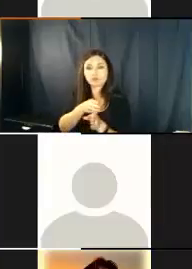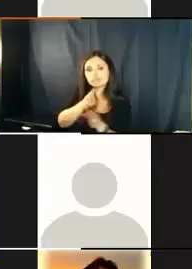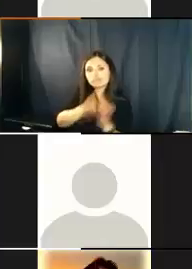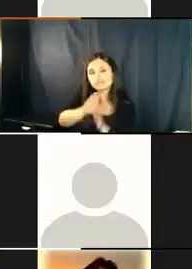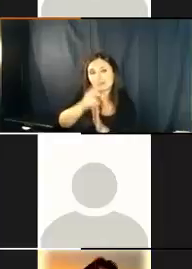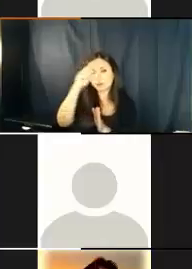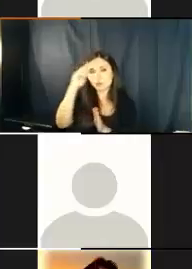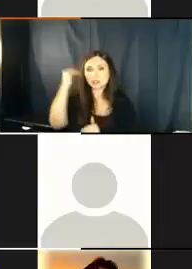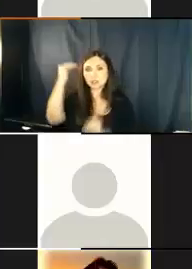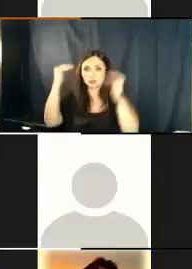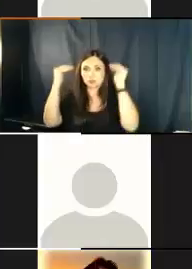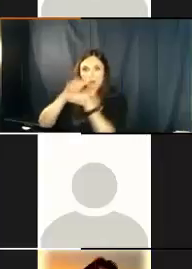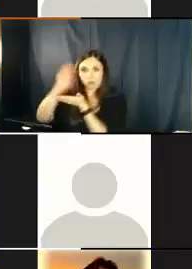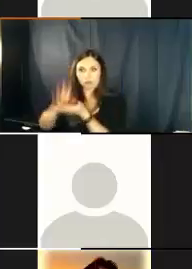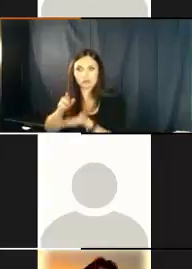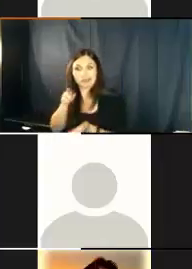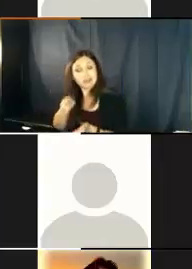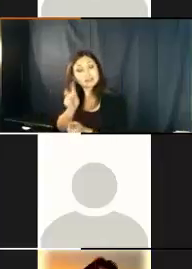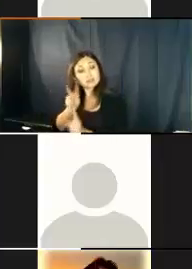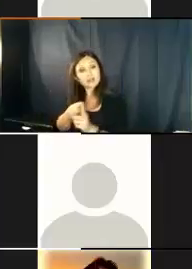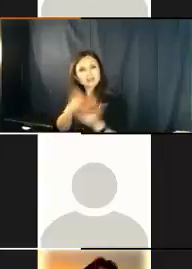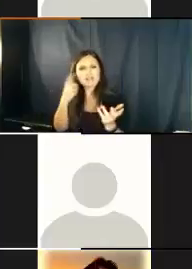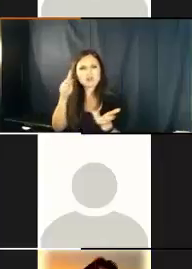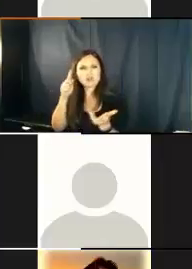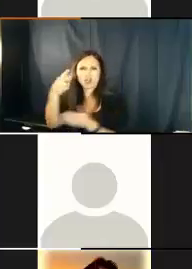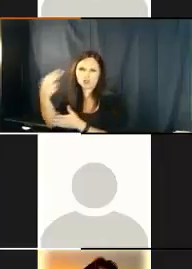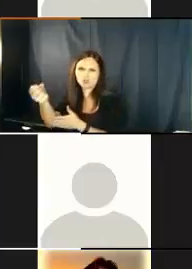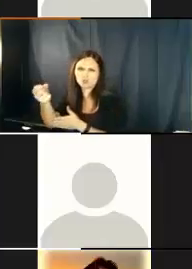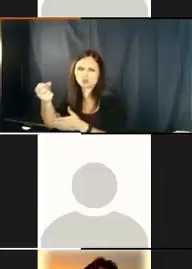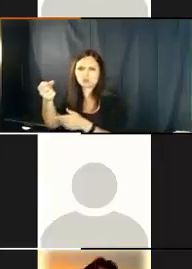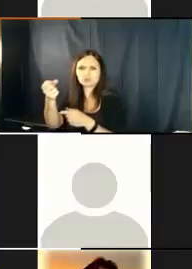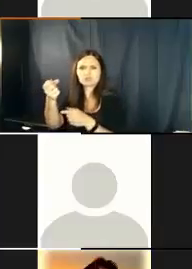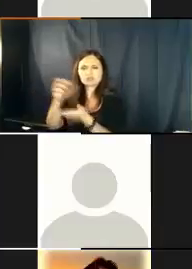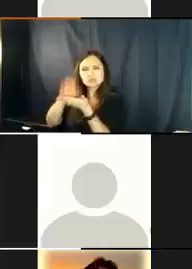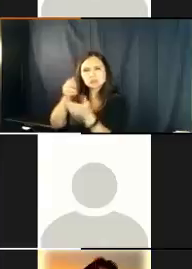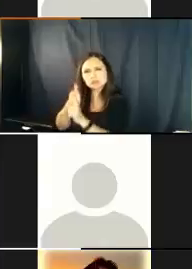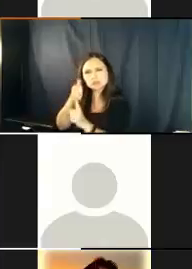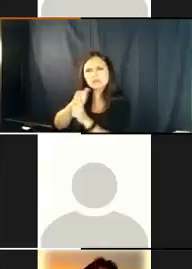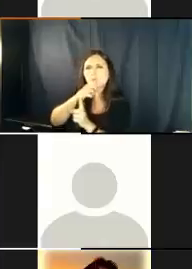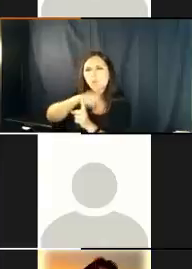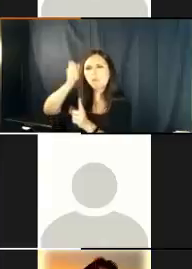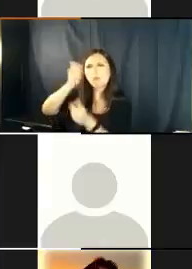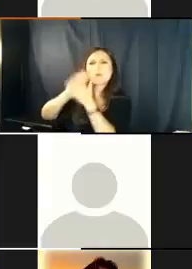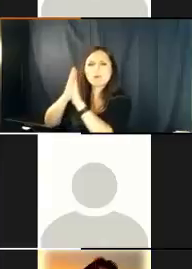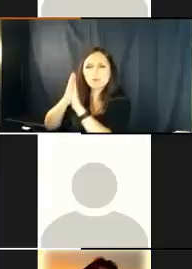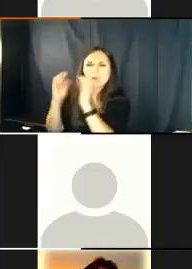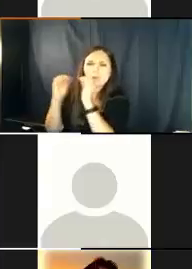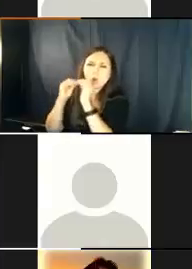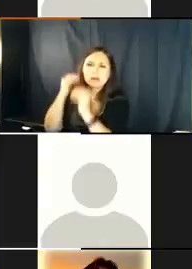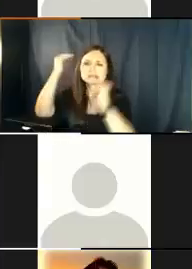And especially and this can apply a lot to high school the older your student gets or the more adult, you value autonomy.